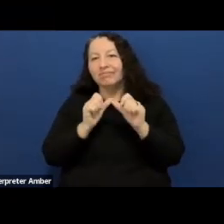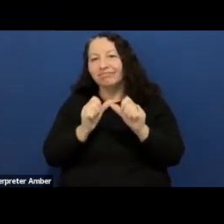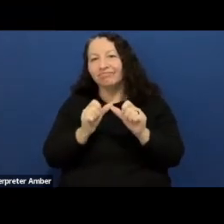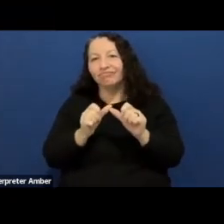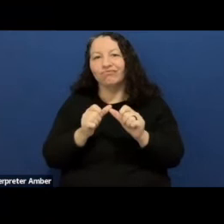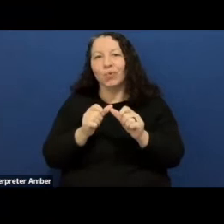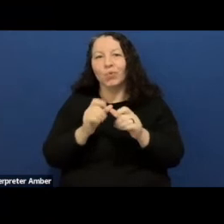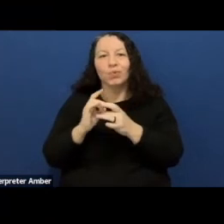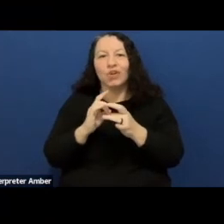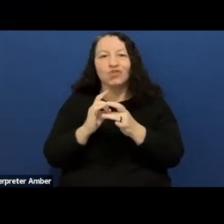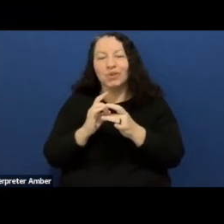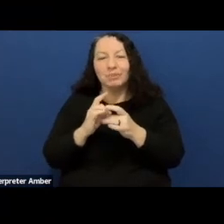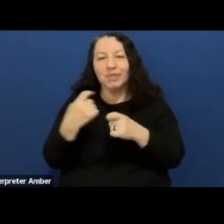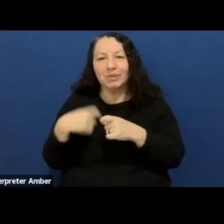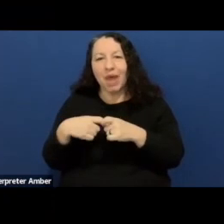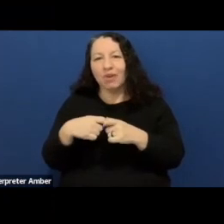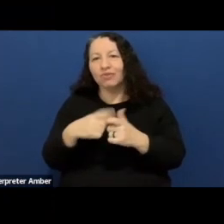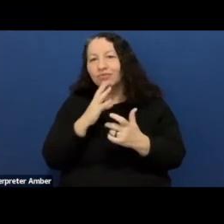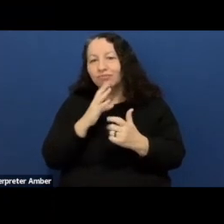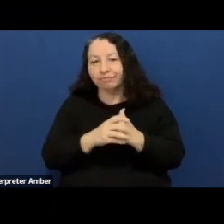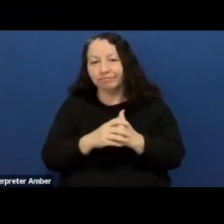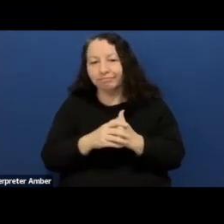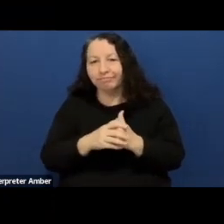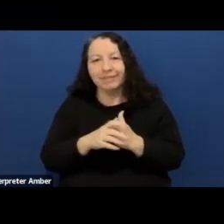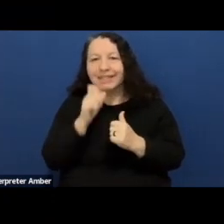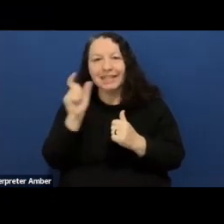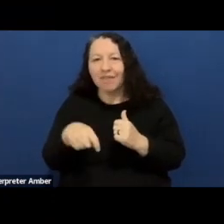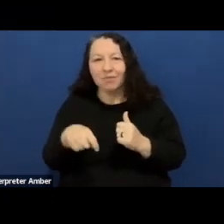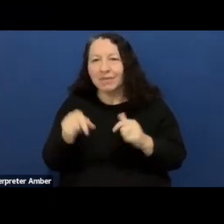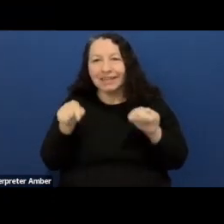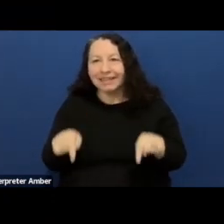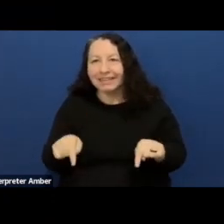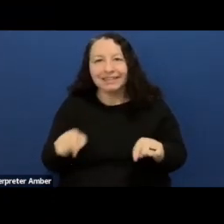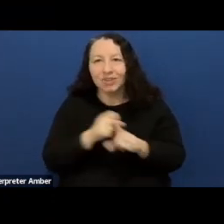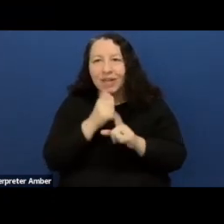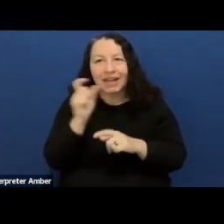compas, hermanxs, colegas, queridxs, humanos. Ya.